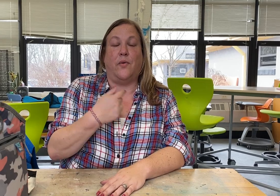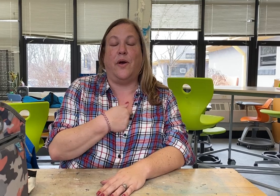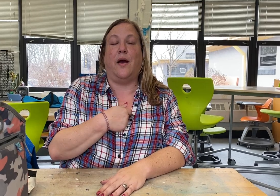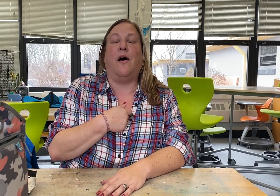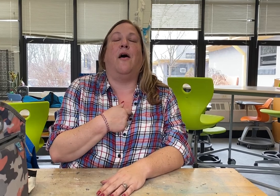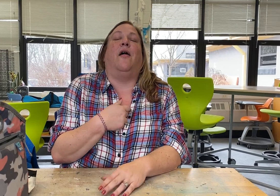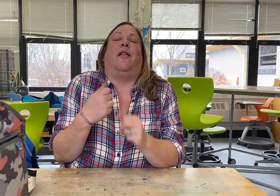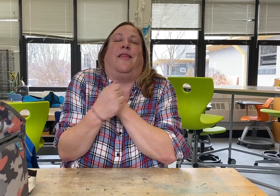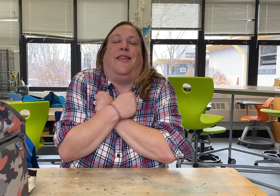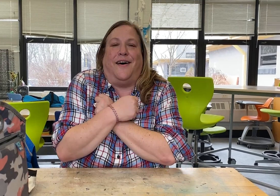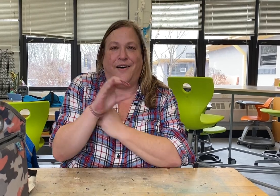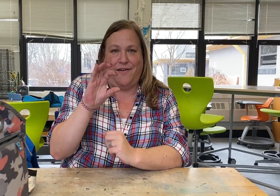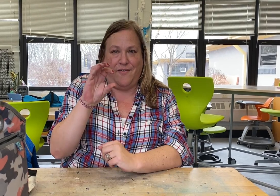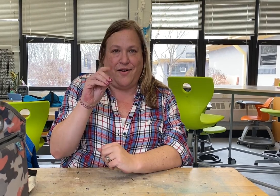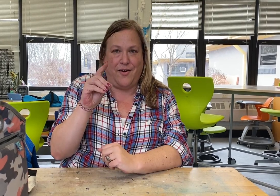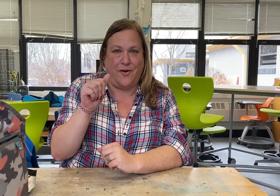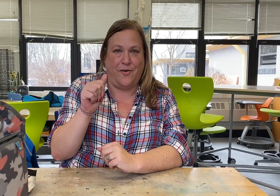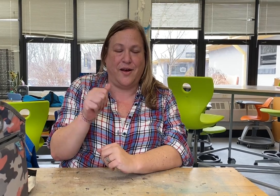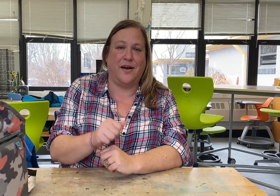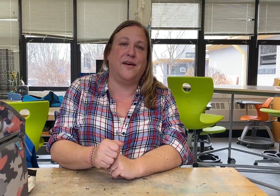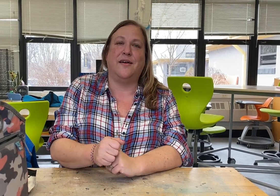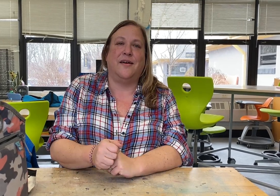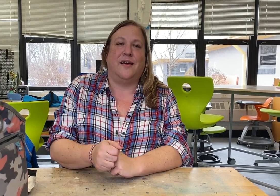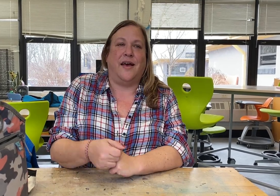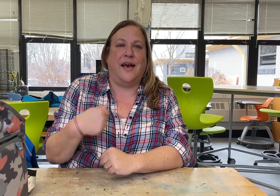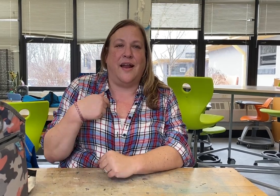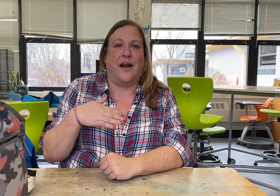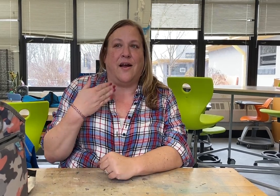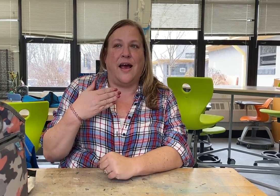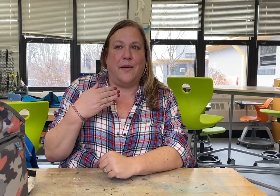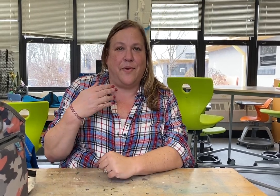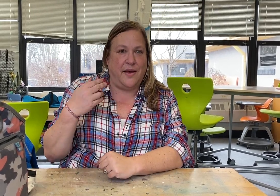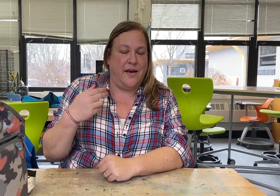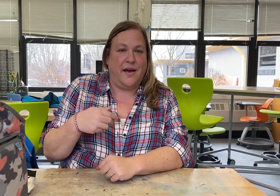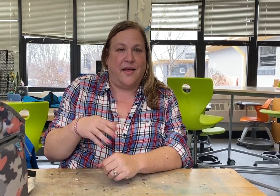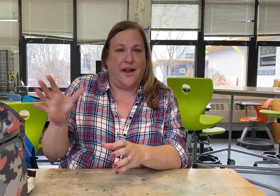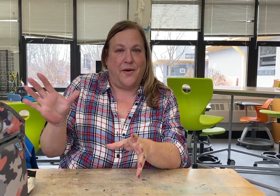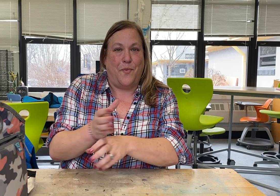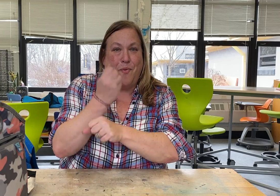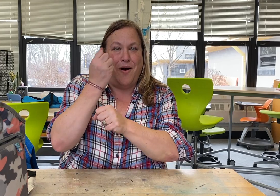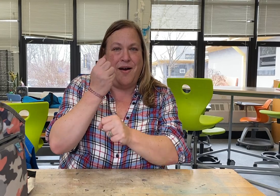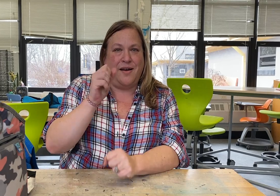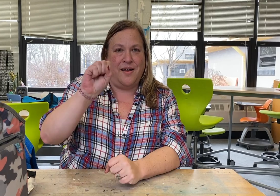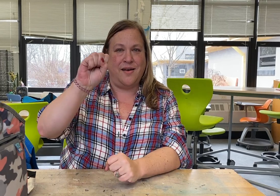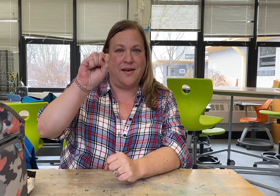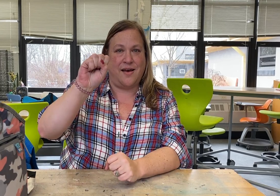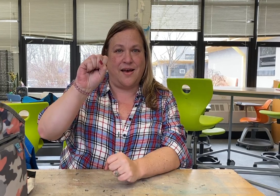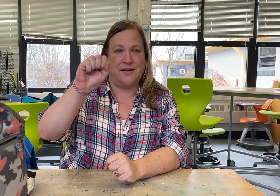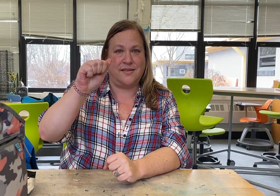We all LOVE CODA and are happy that it won SAG.